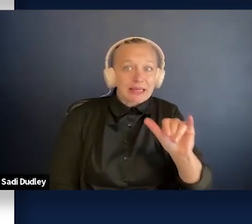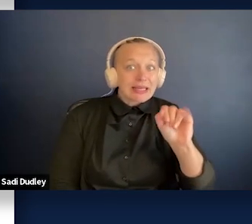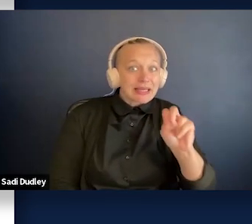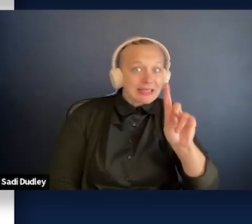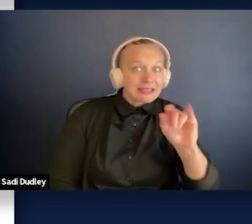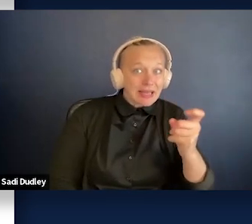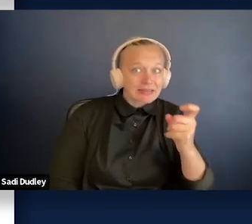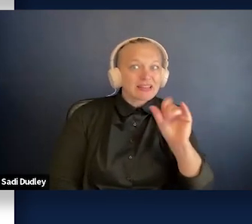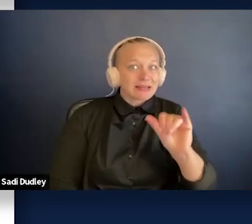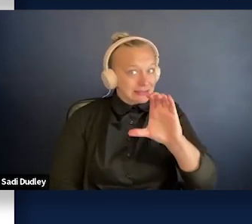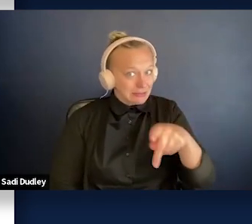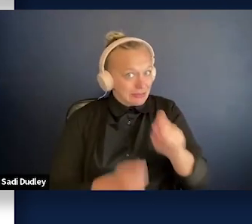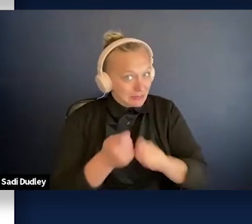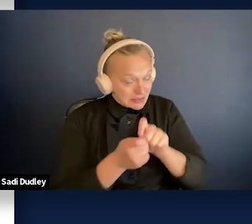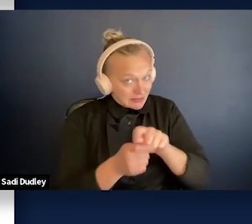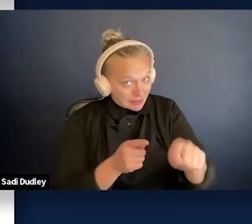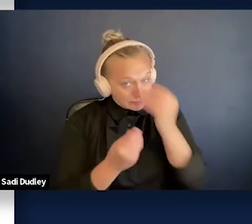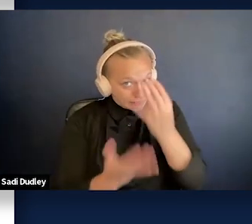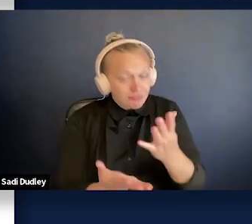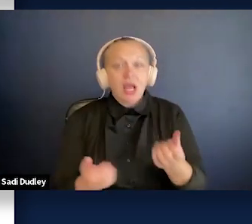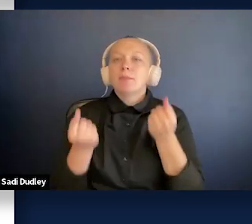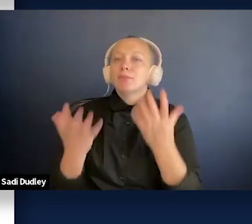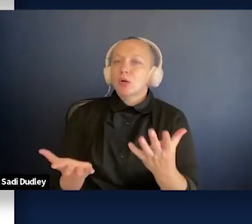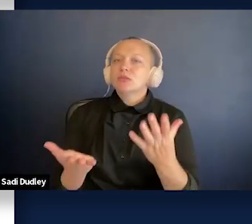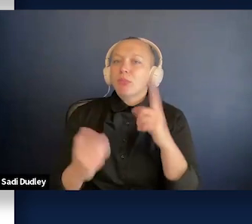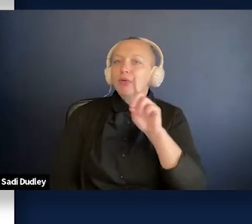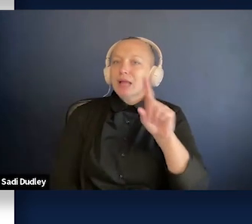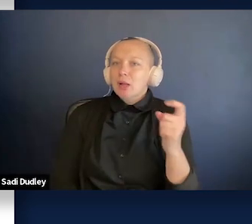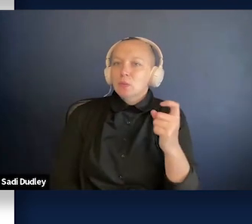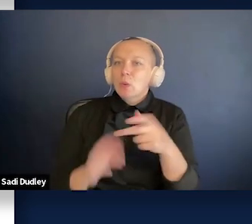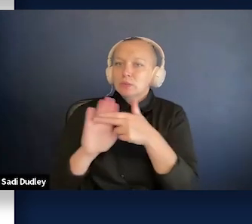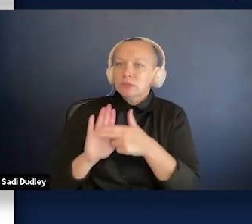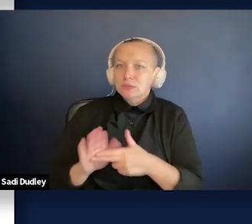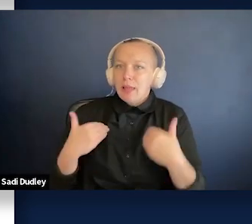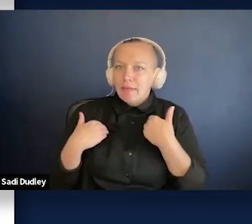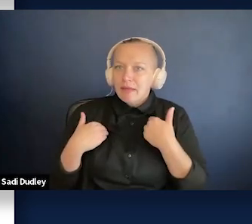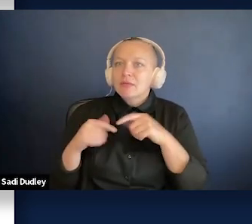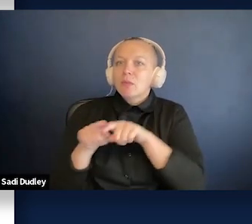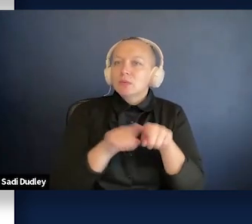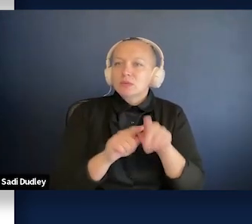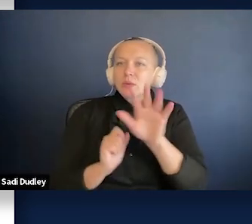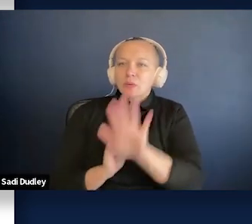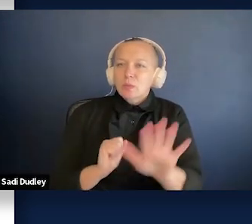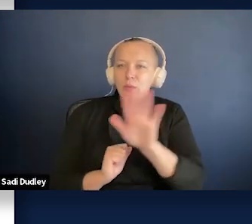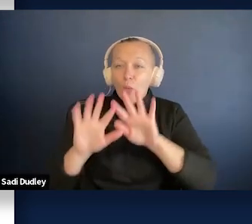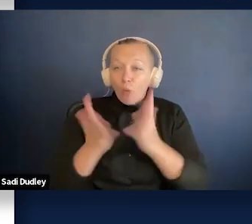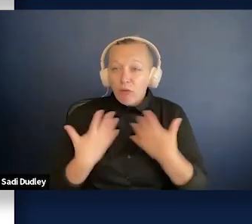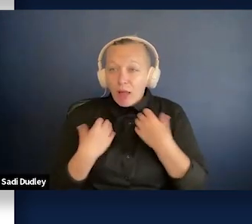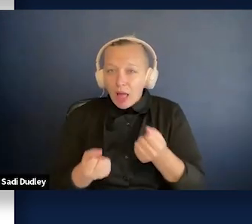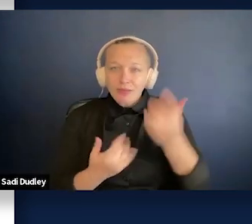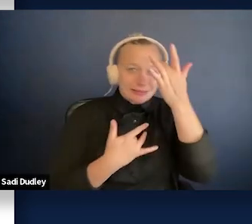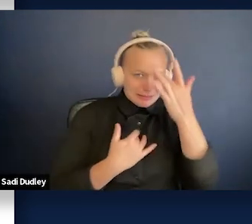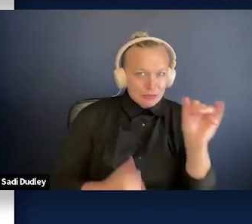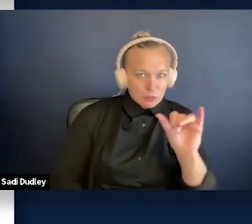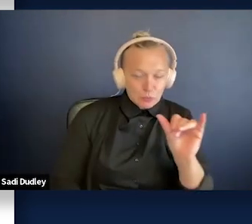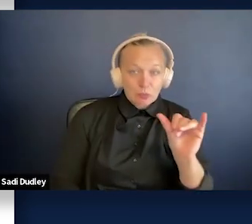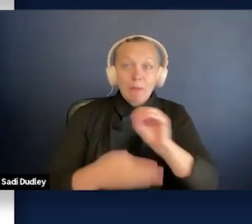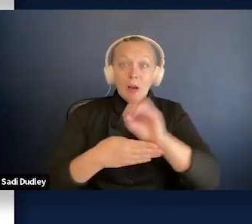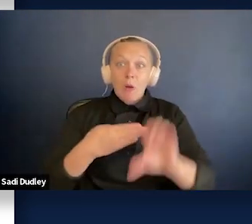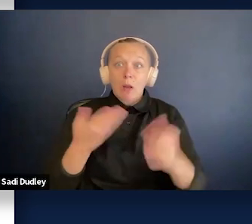And the outcome occurrence in the baseline period. For the secondary objective, the total number of pneumococcal disease events for each outcome was described.